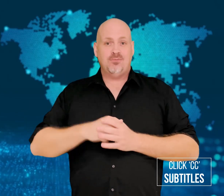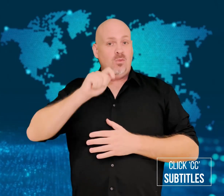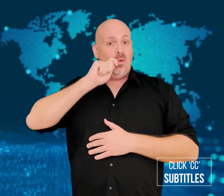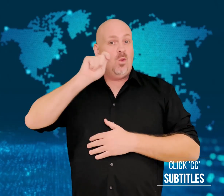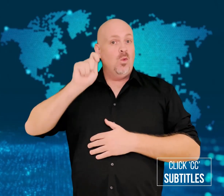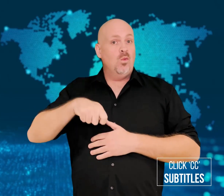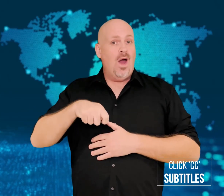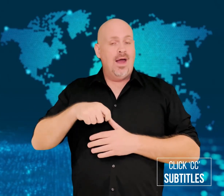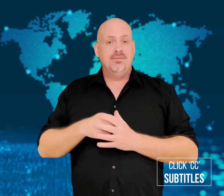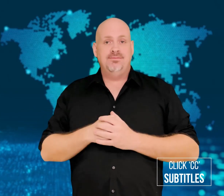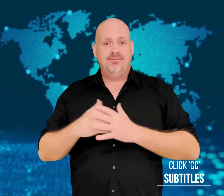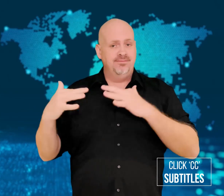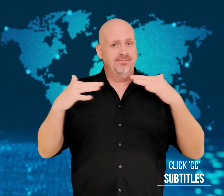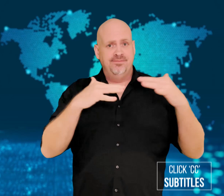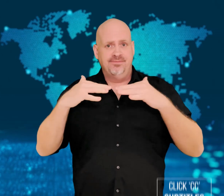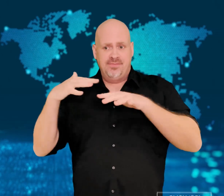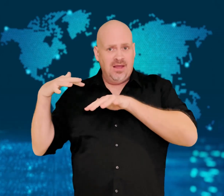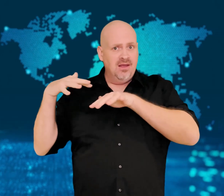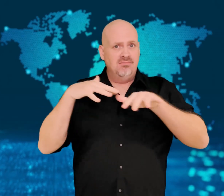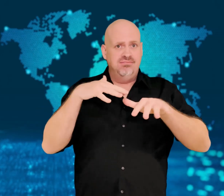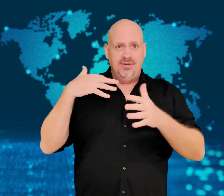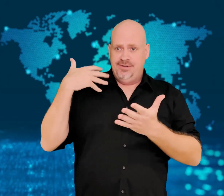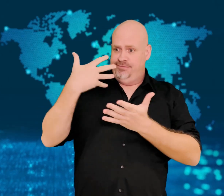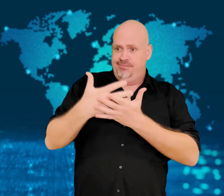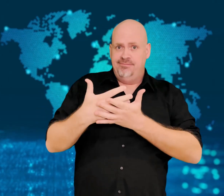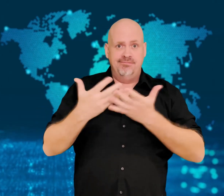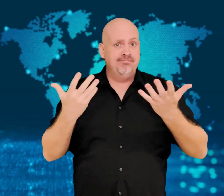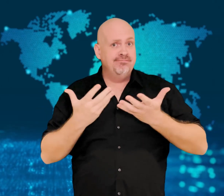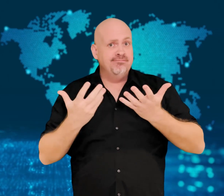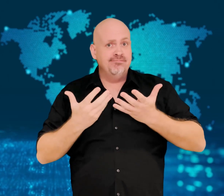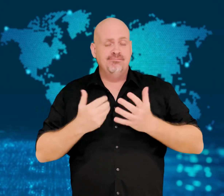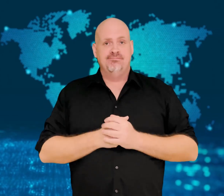Invasion update